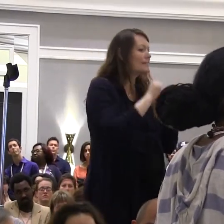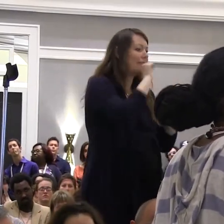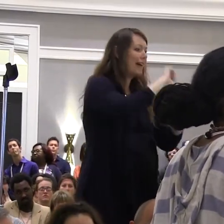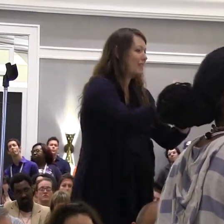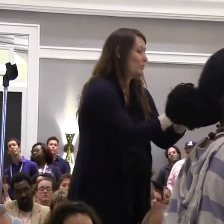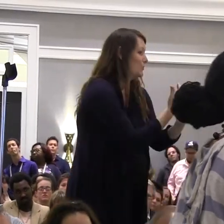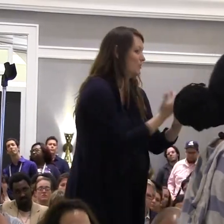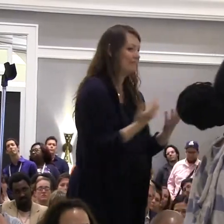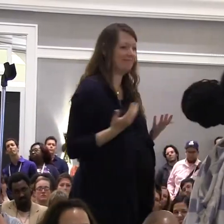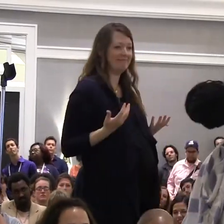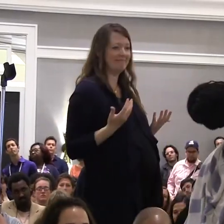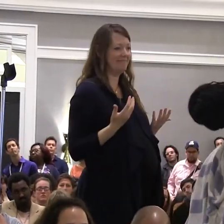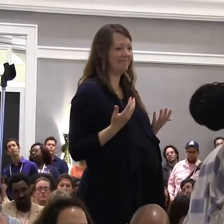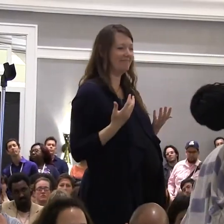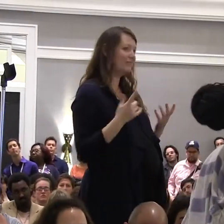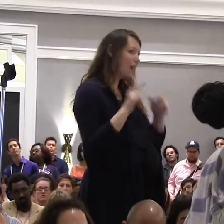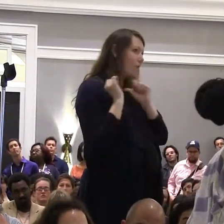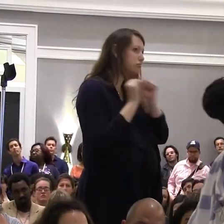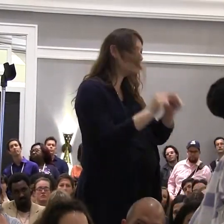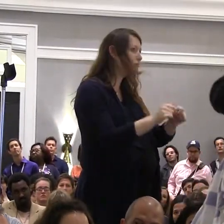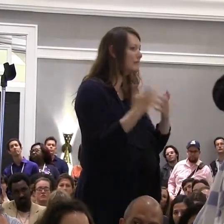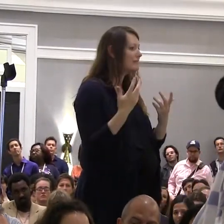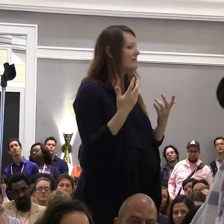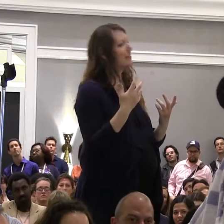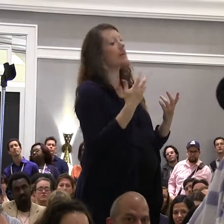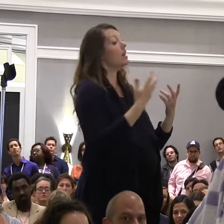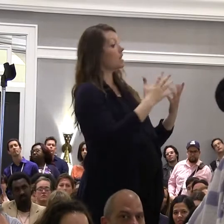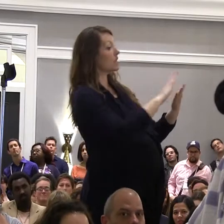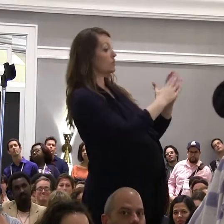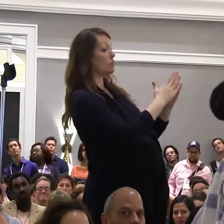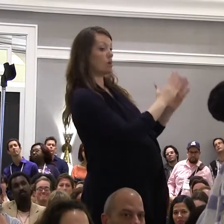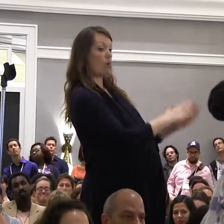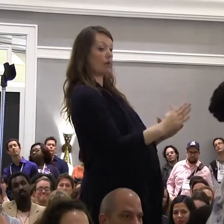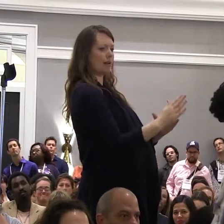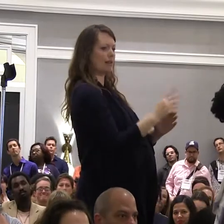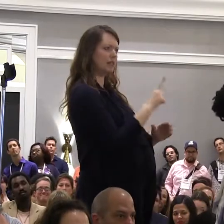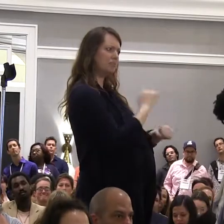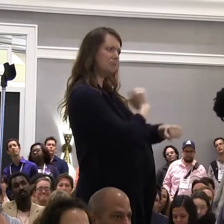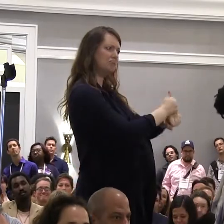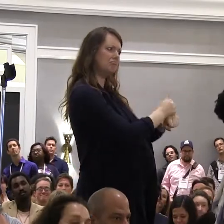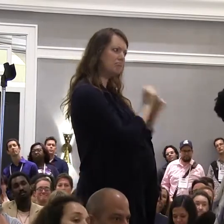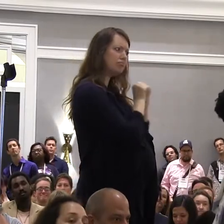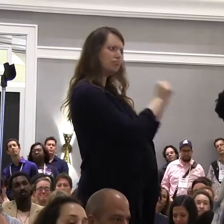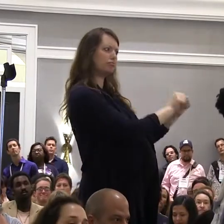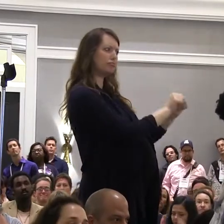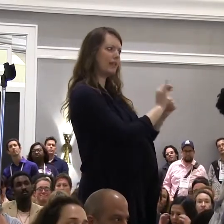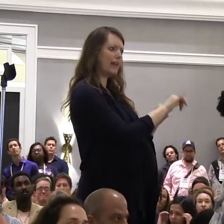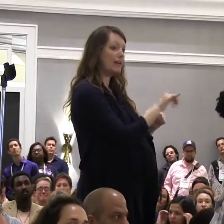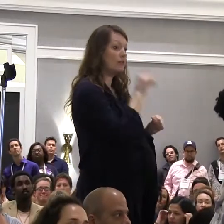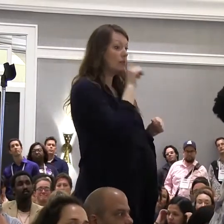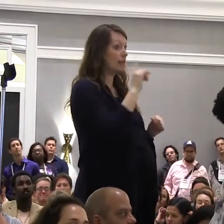They have been around for a long time in community organizing. They have been around for a long time in higher education.